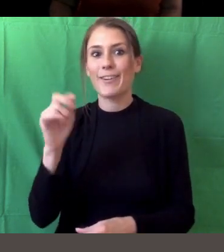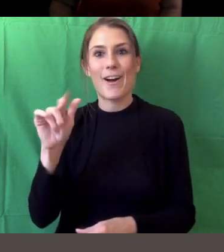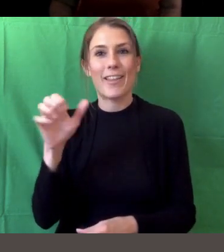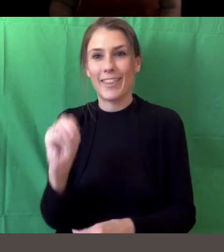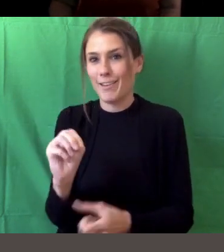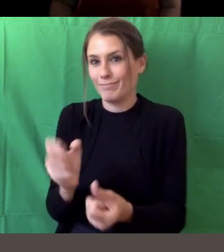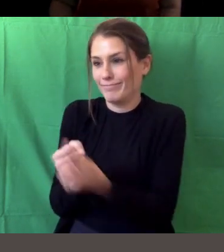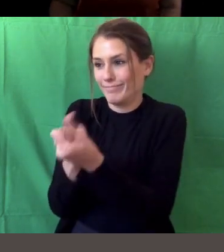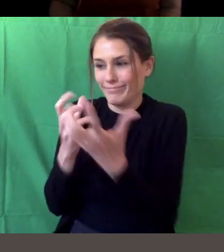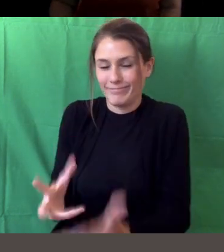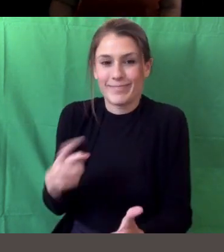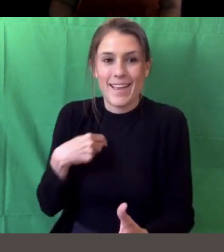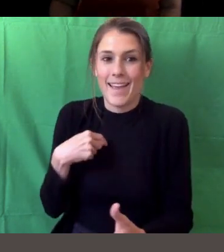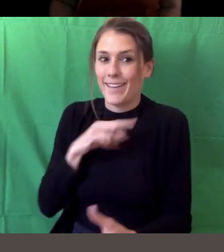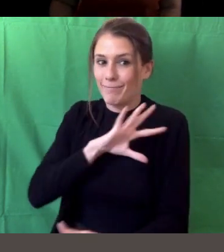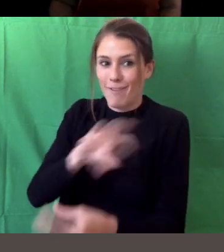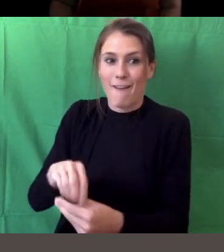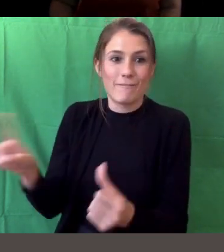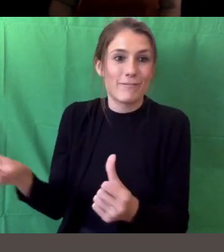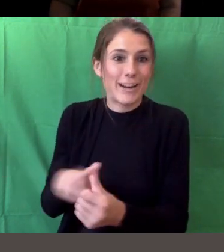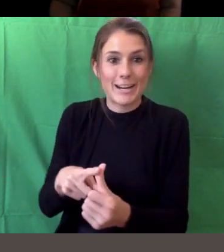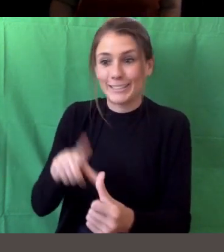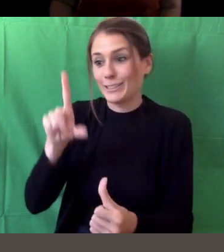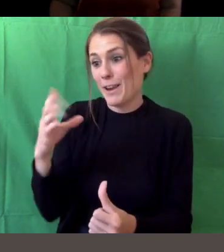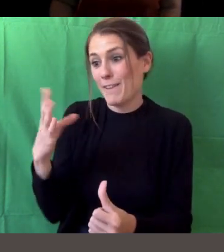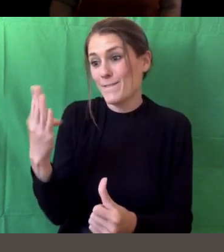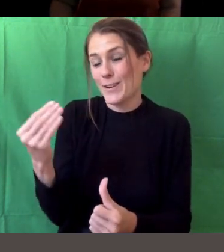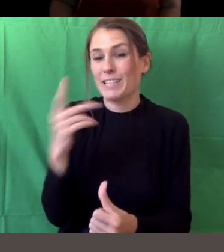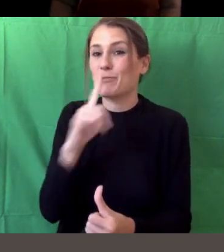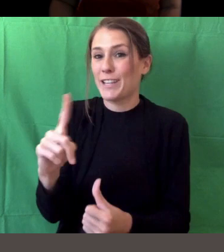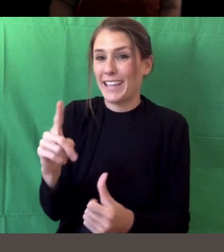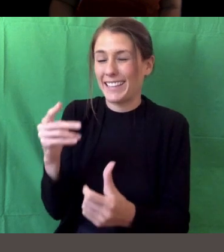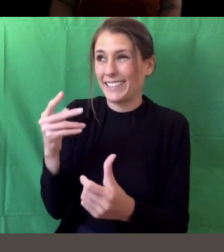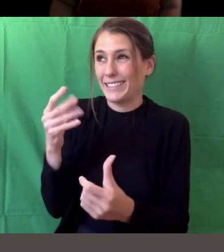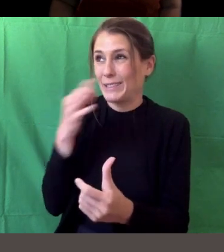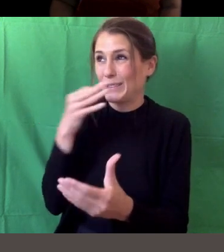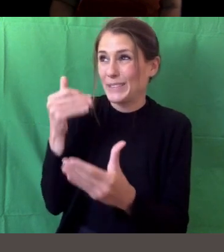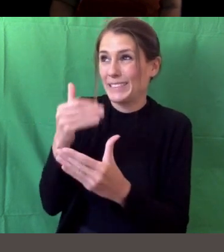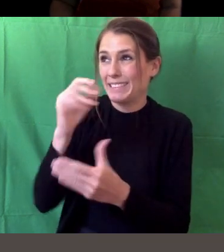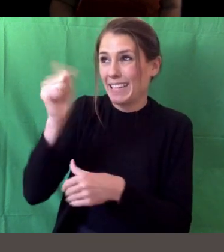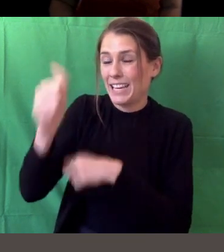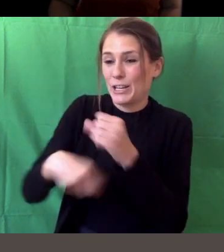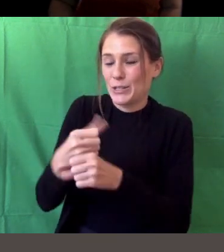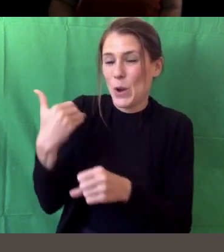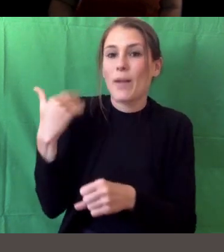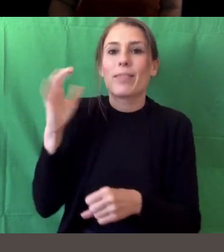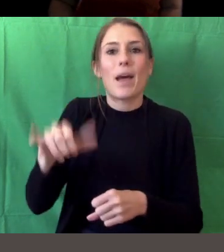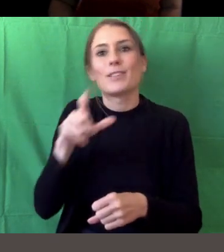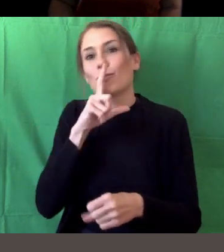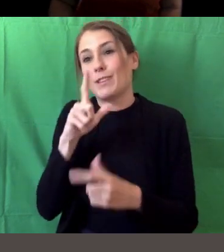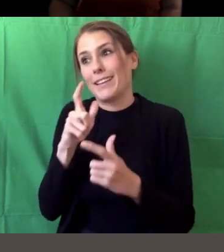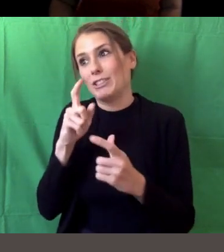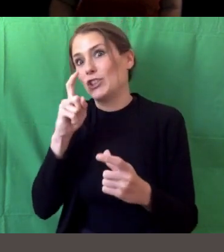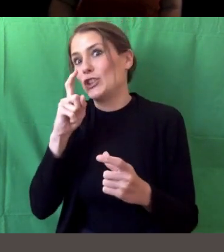I attended my first PyGotham in 2014 so it's almost 10 years ago and thanks to a generous